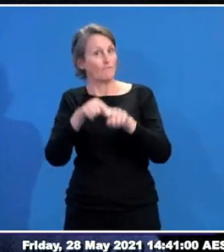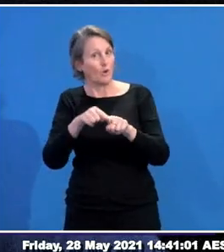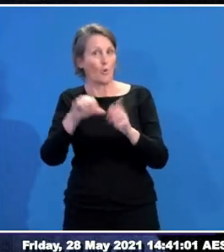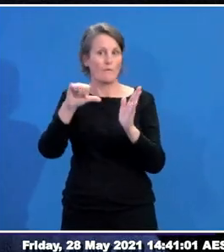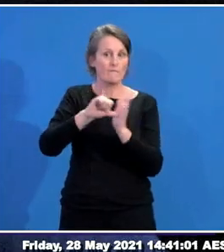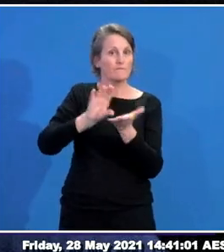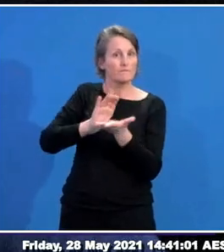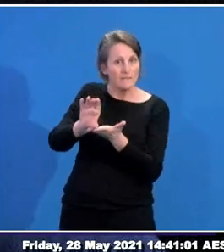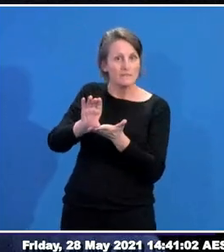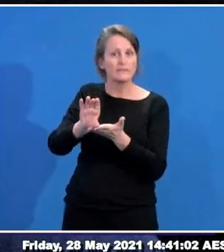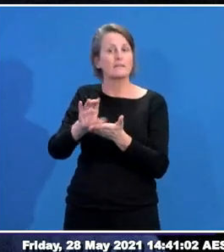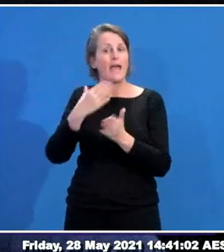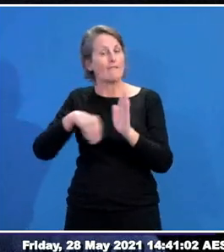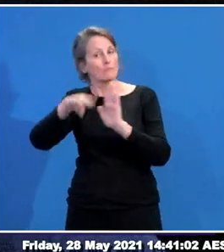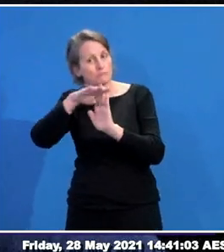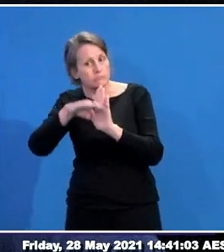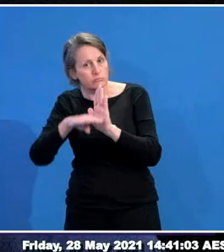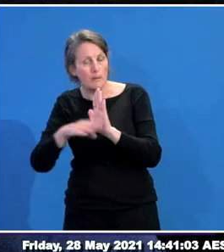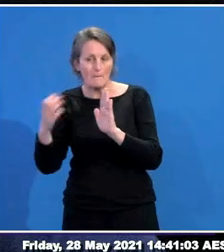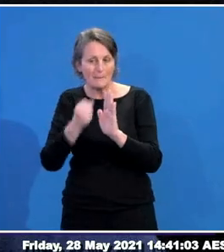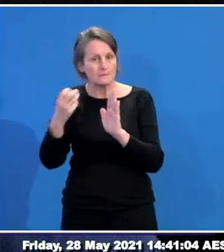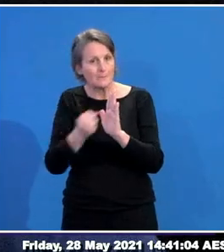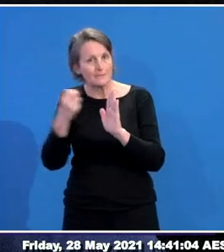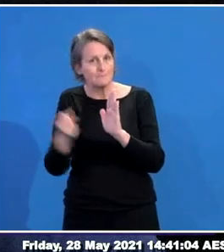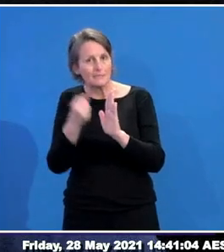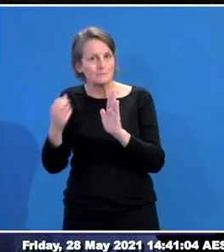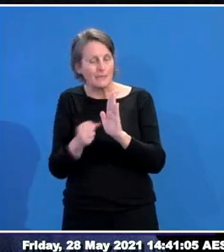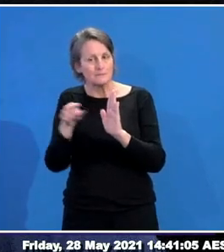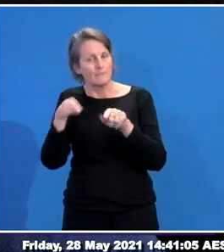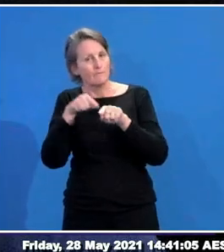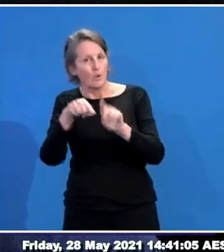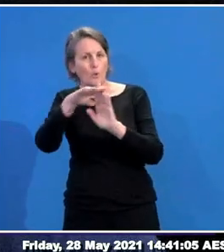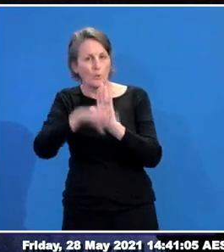quality and safeguarding arrangements that providers would have to meet.